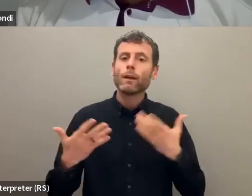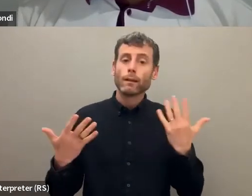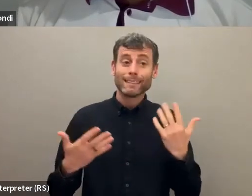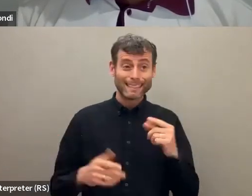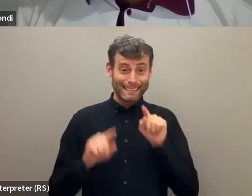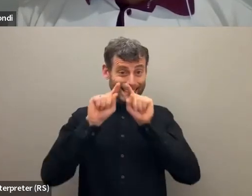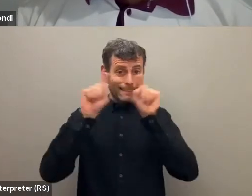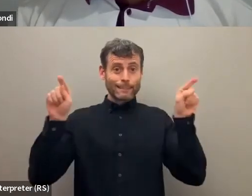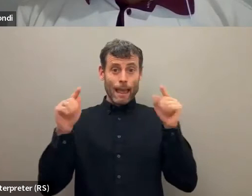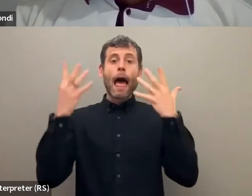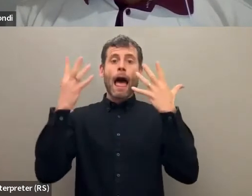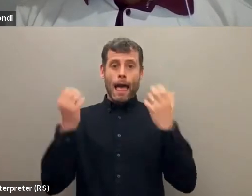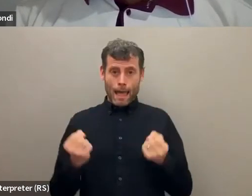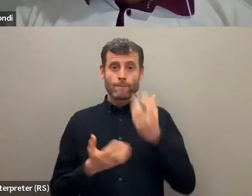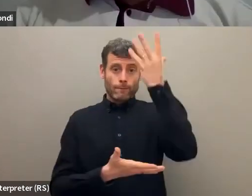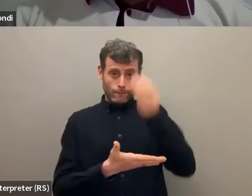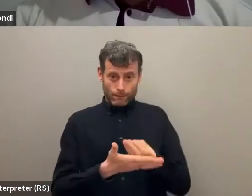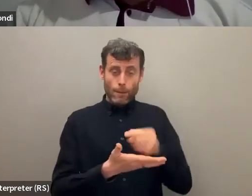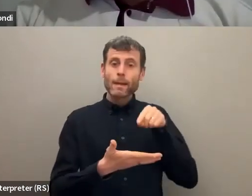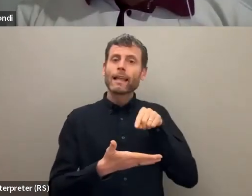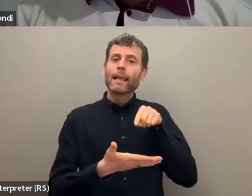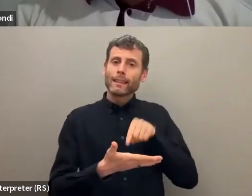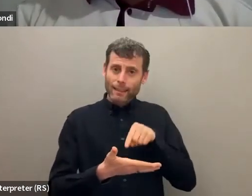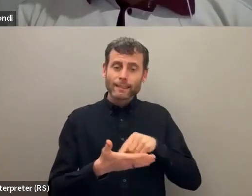Jennifer Madans: Not only in developing the data collections, but also acting as the respondents.